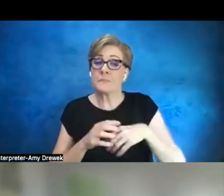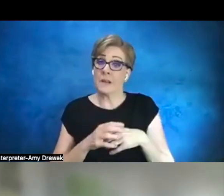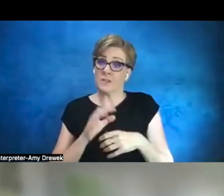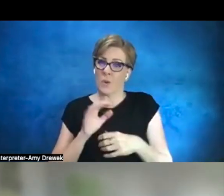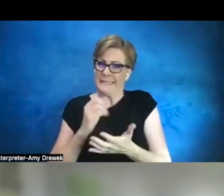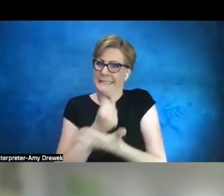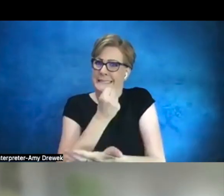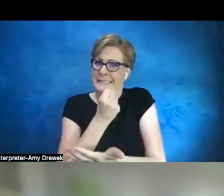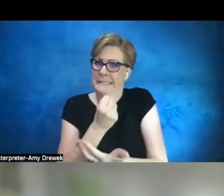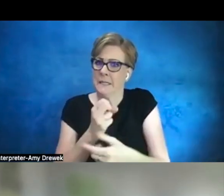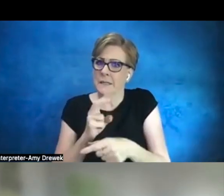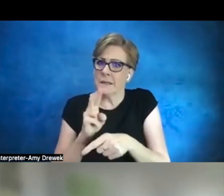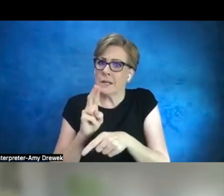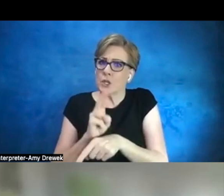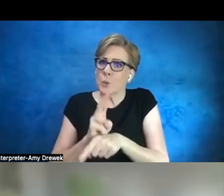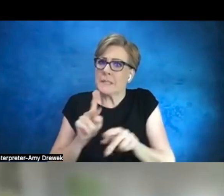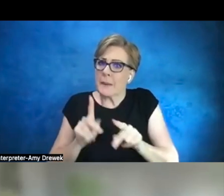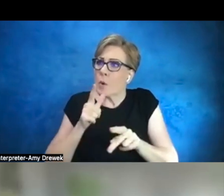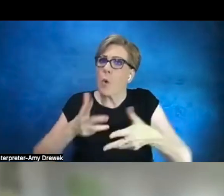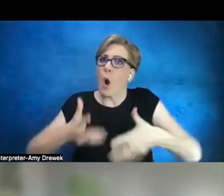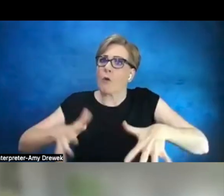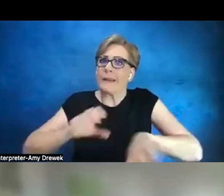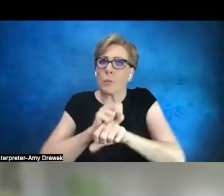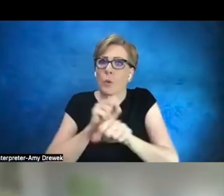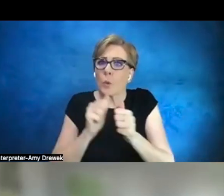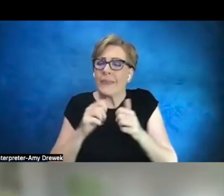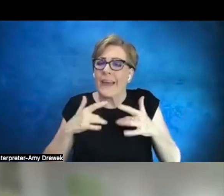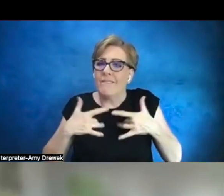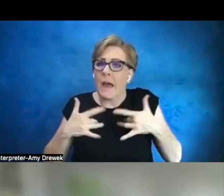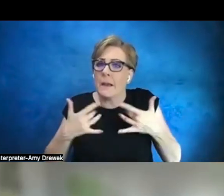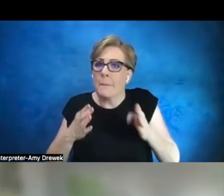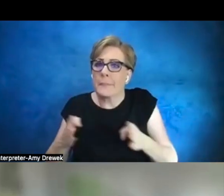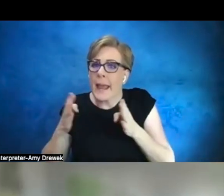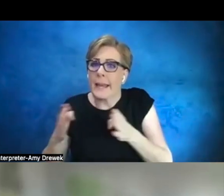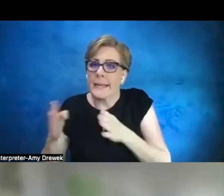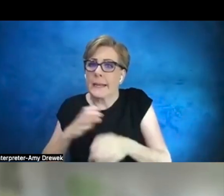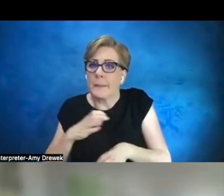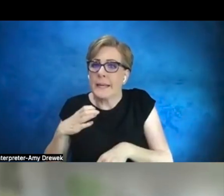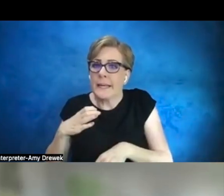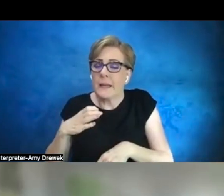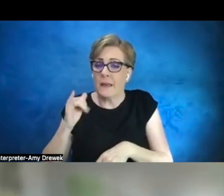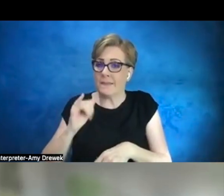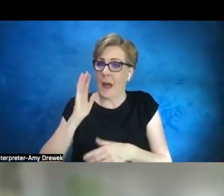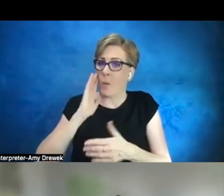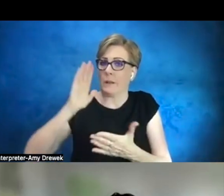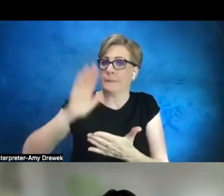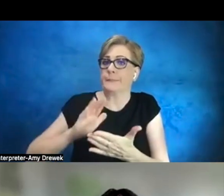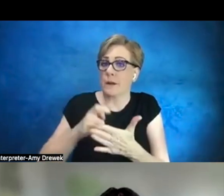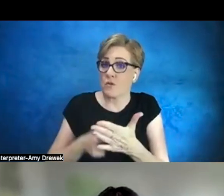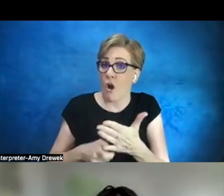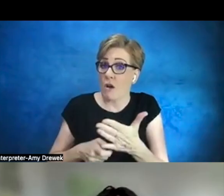event planner to really lower costs and overhead. So I think all of these examples are really great